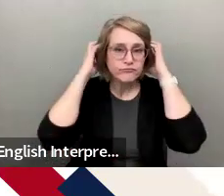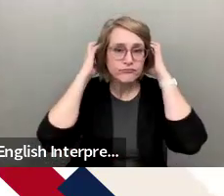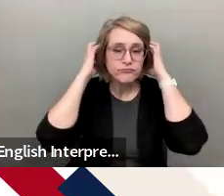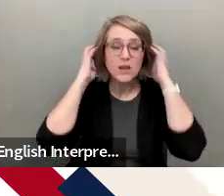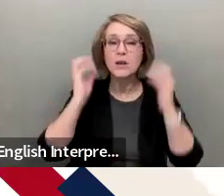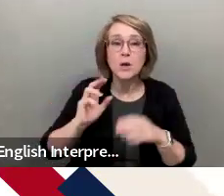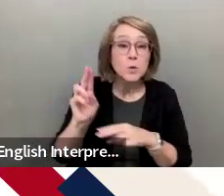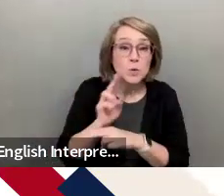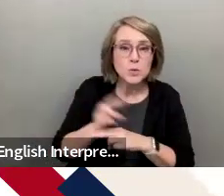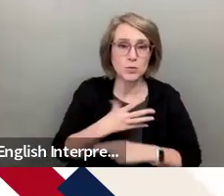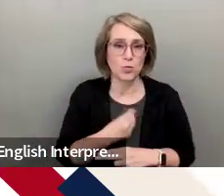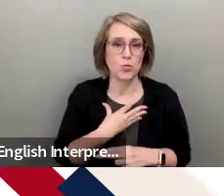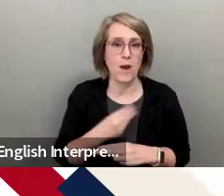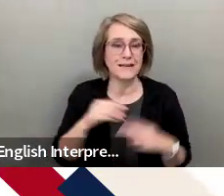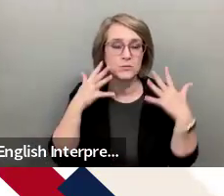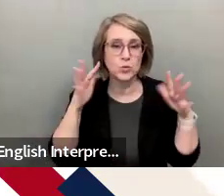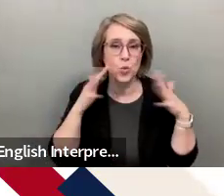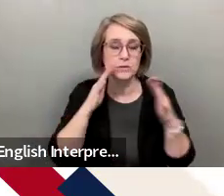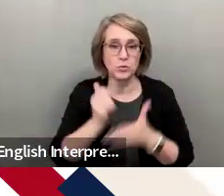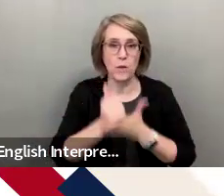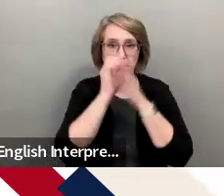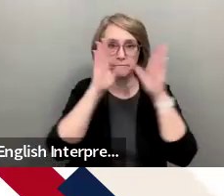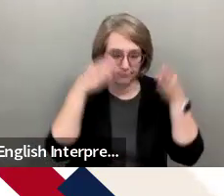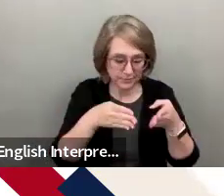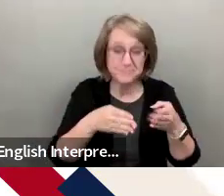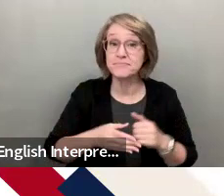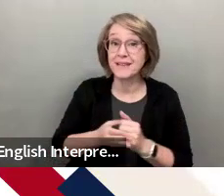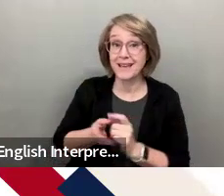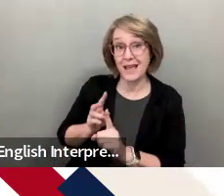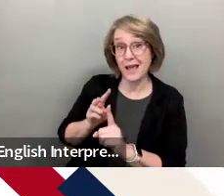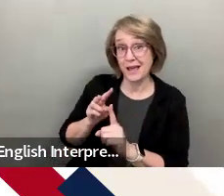REQUESTED THROUGHOUT THE DAY. AND HE APPLIED AT THE END OF THE SUMMER.